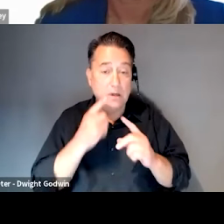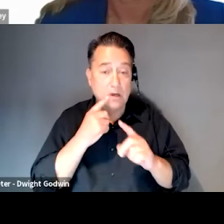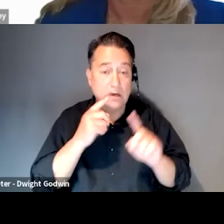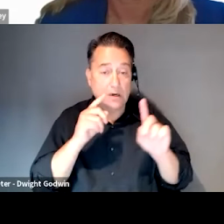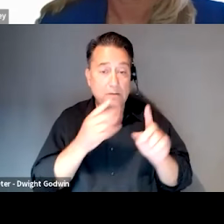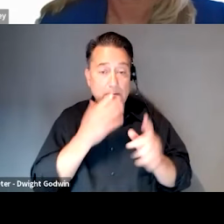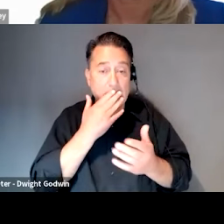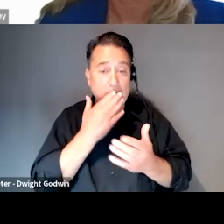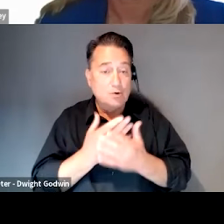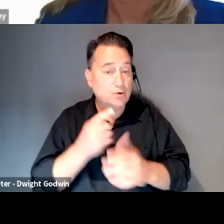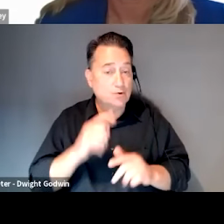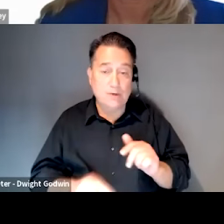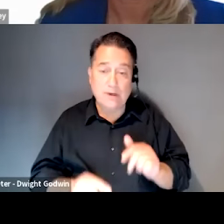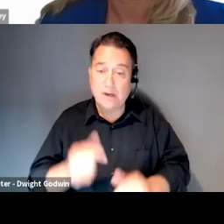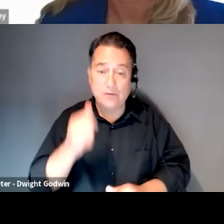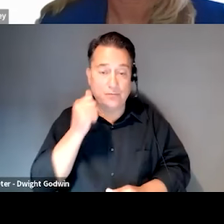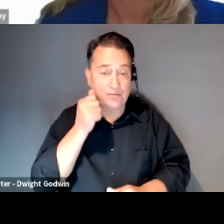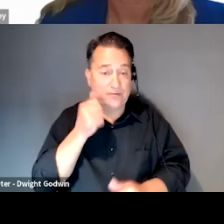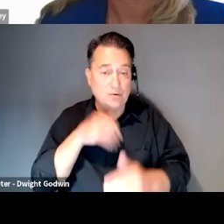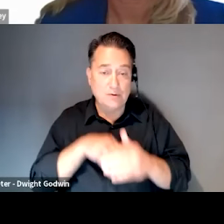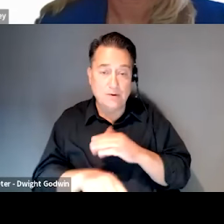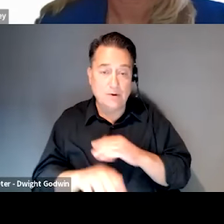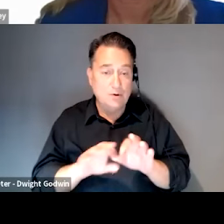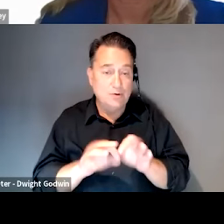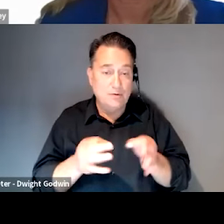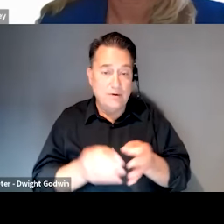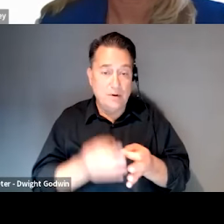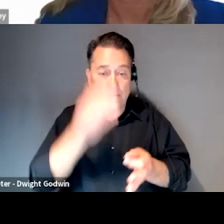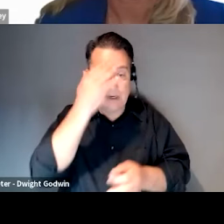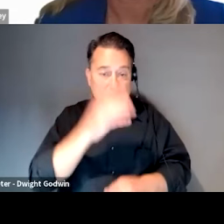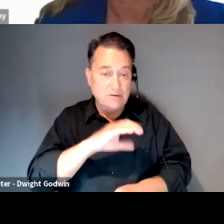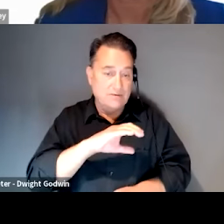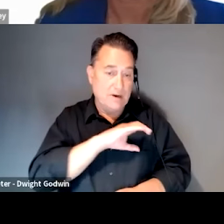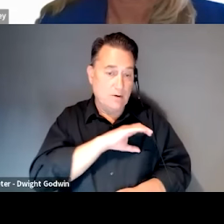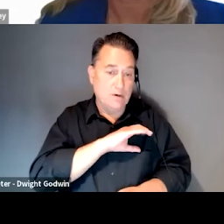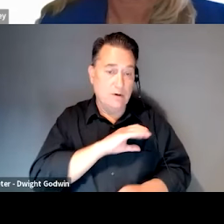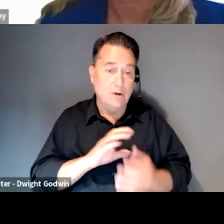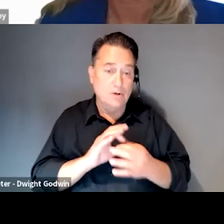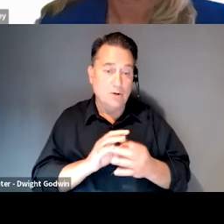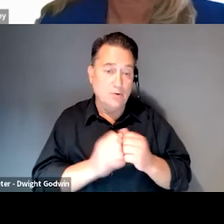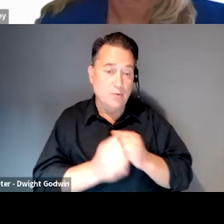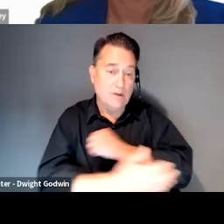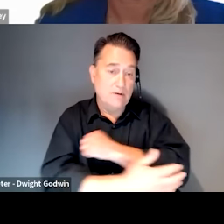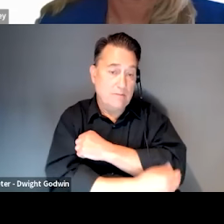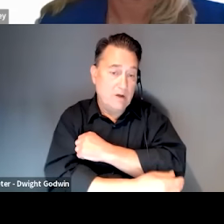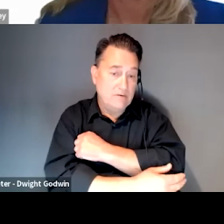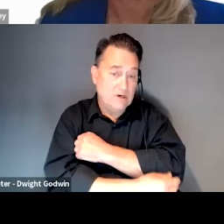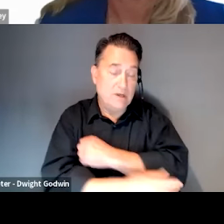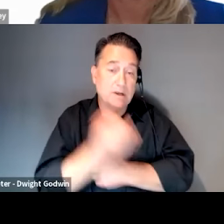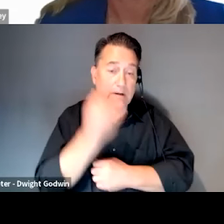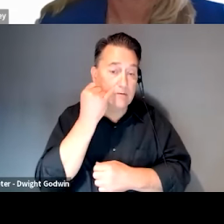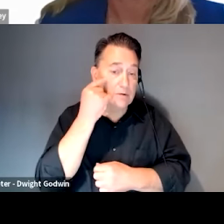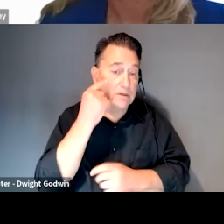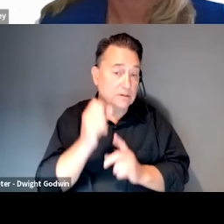refuse admittance to families because of characteristics that are associated with poverty. And if you think the circumstances of a particular case